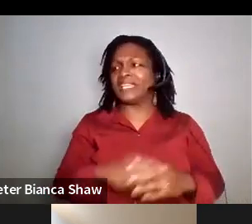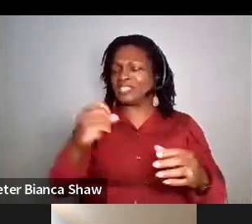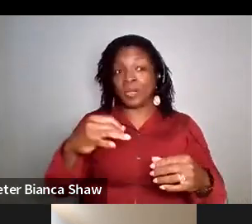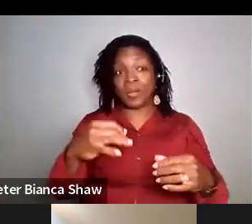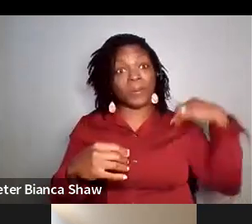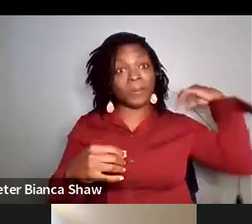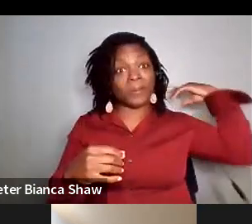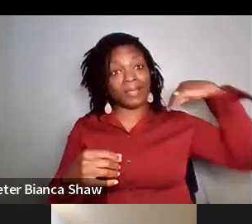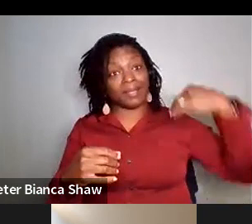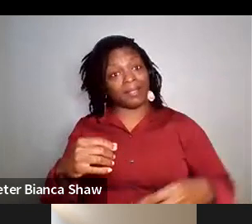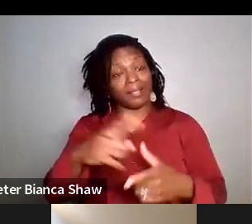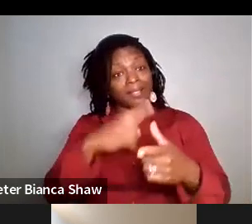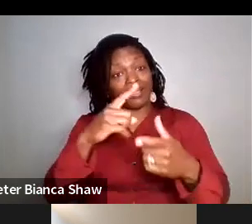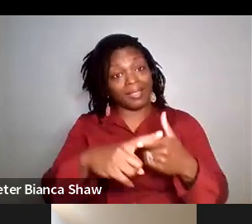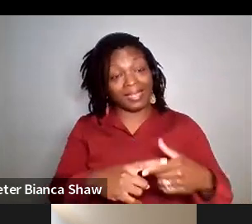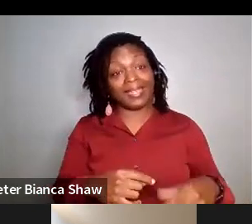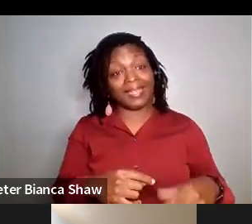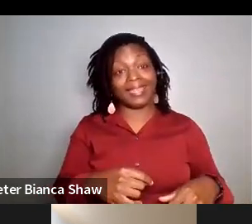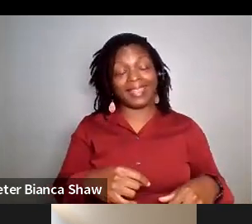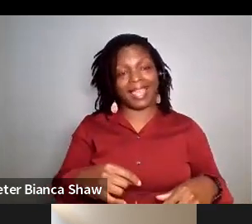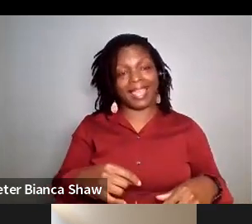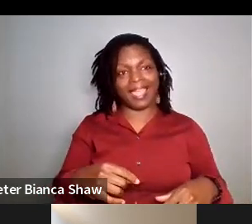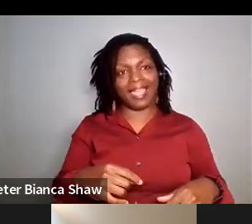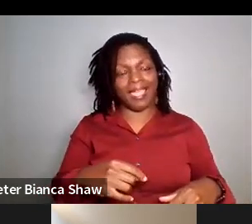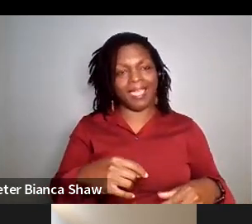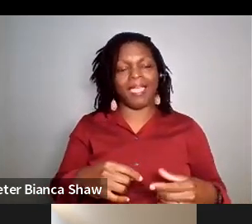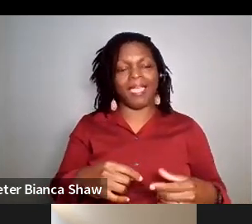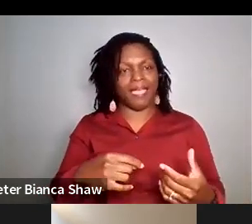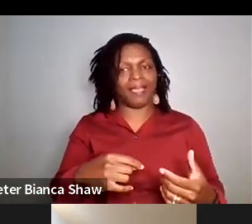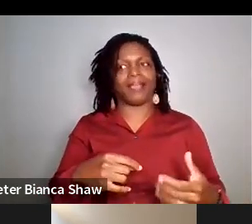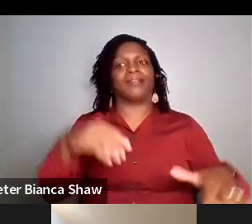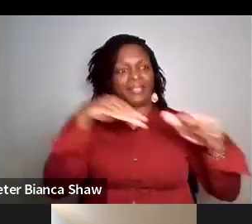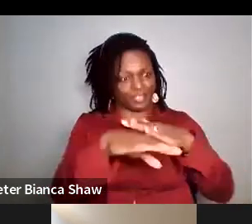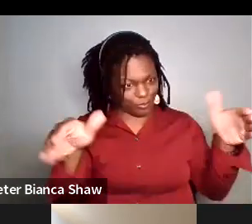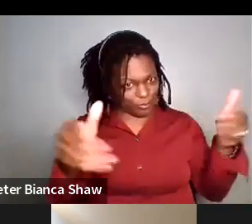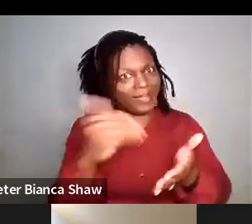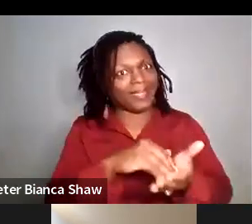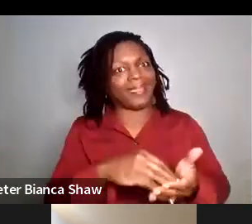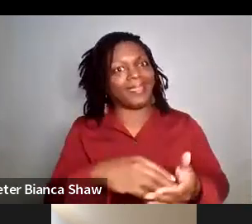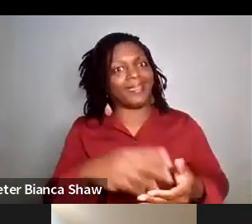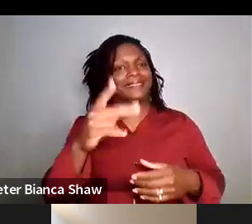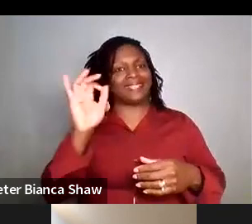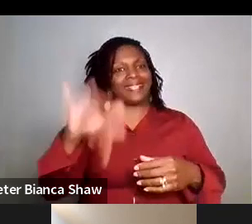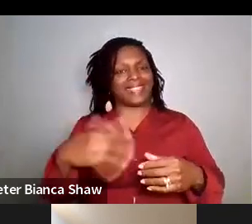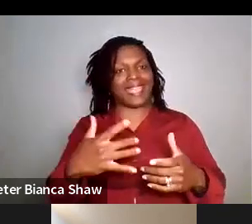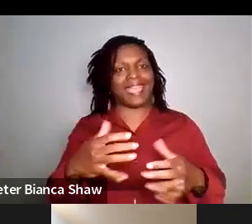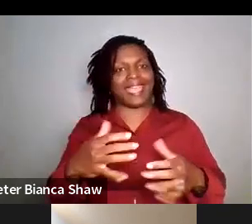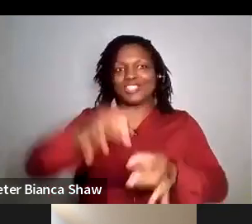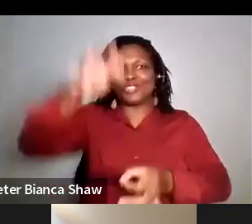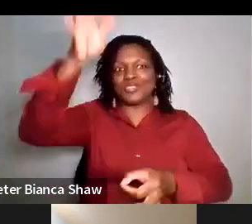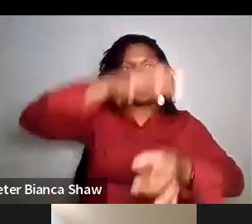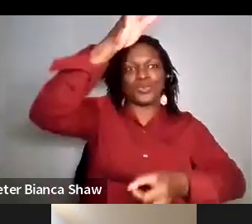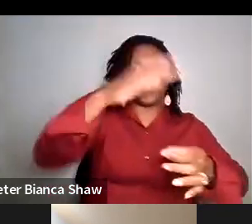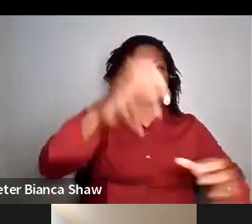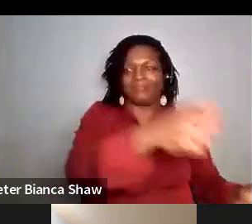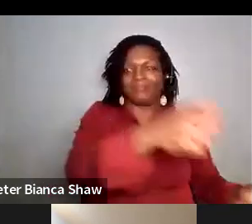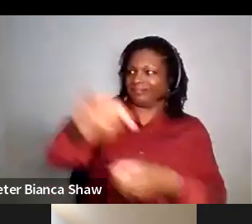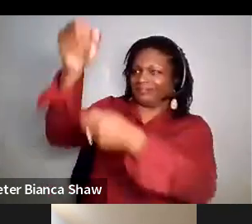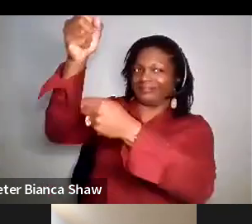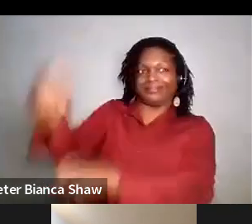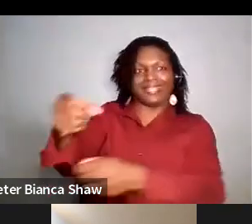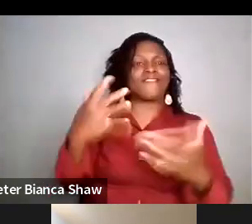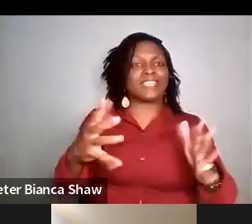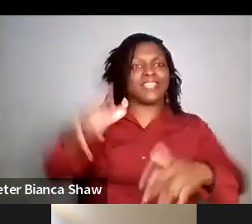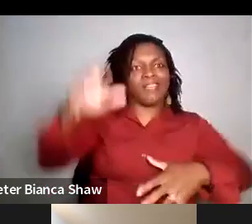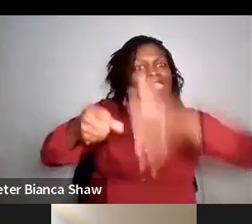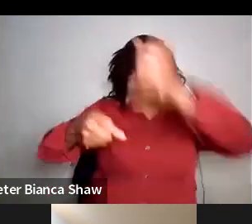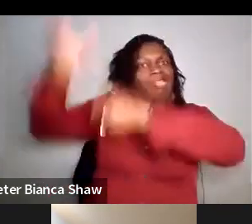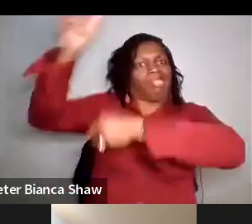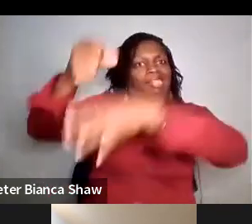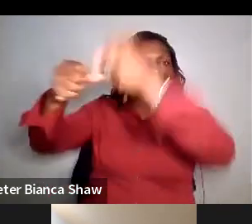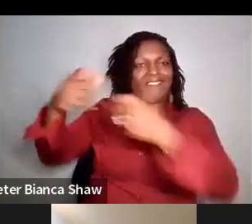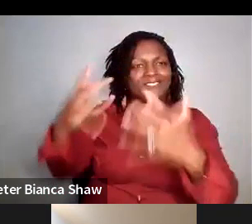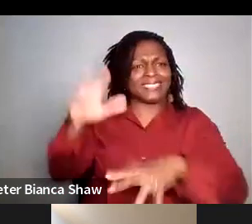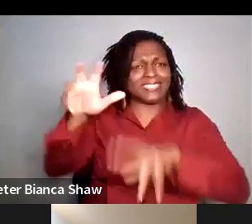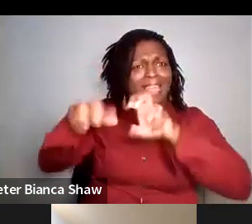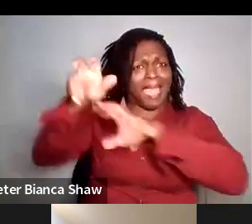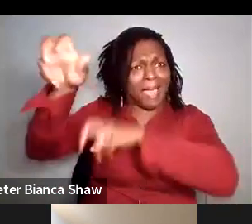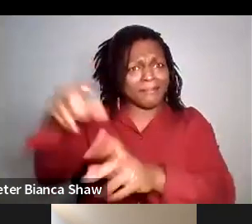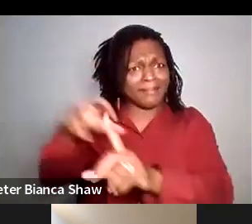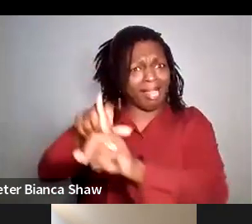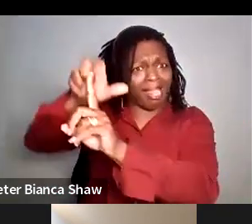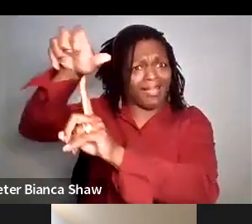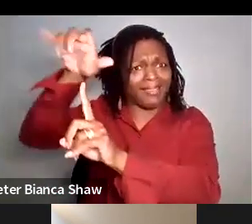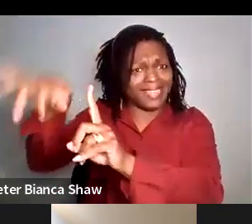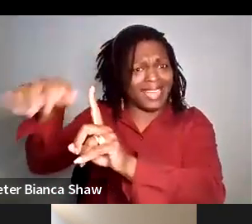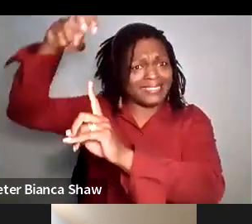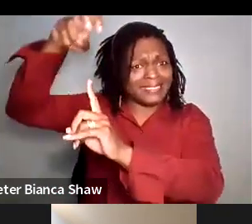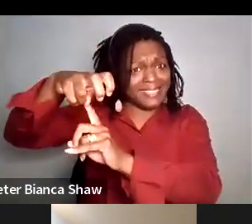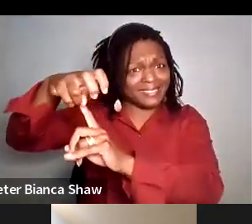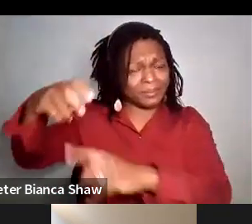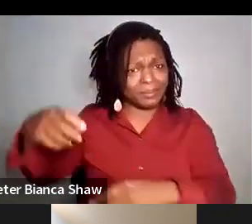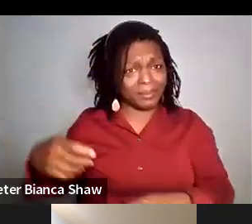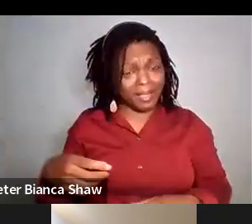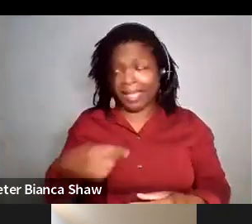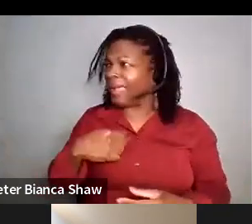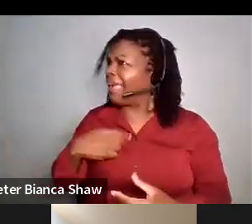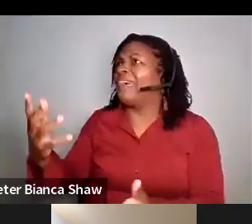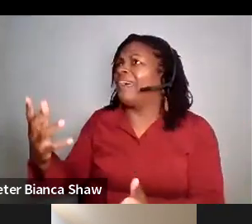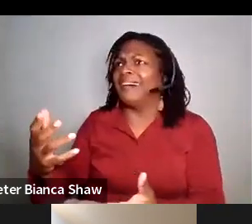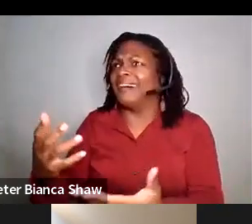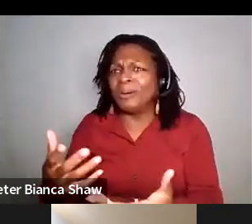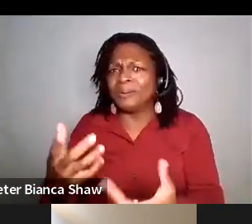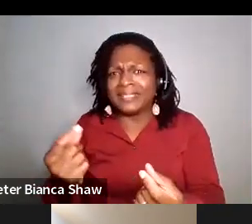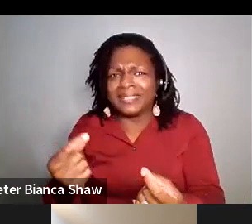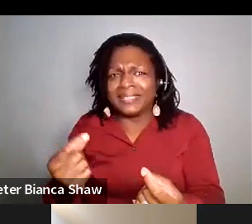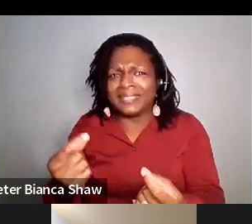top of the tubing, and he climbed up there and you know couldn't get itself down and i'm like I can't have him climbing, you know, 6 feet off the floor. So this isassembled the bunk bed and you know put the mattress on the floor, till we worked out